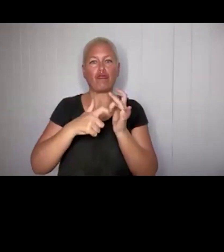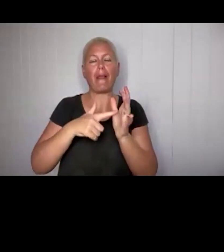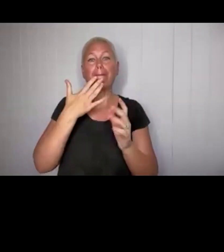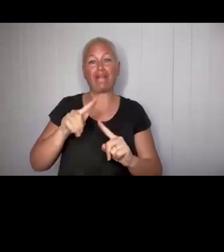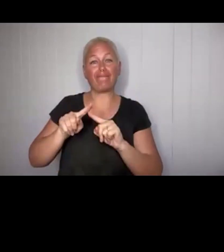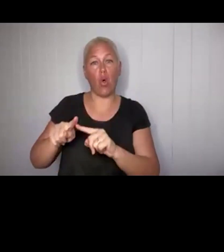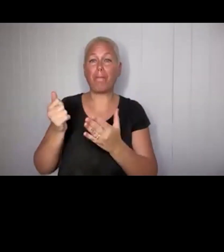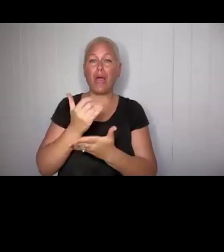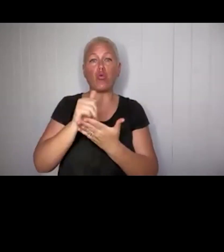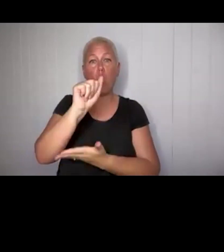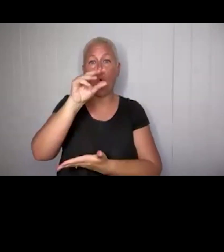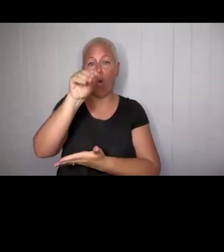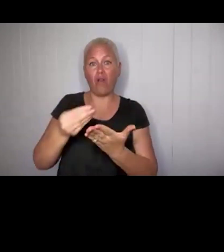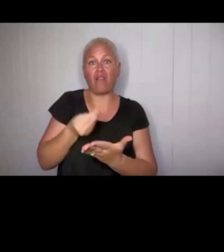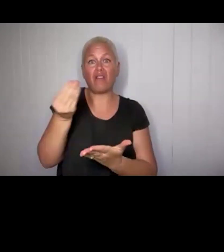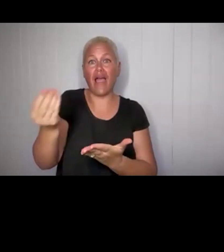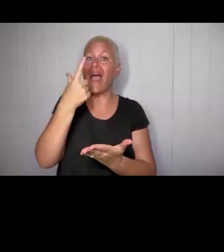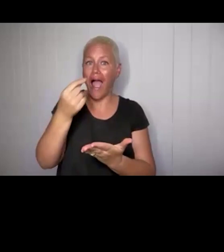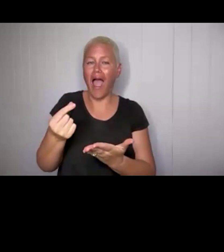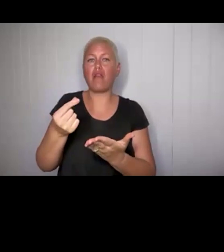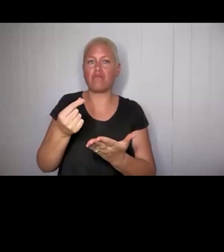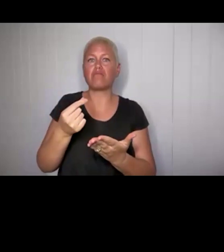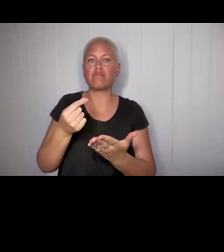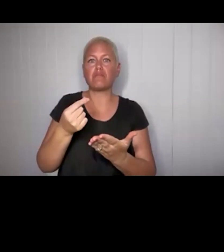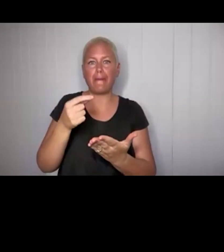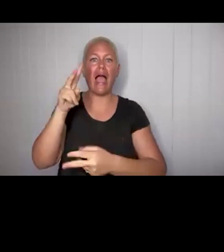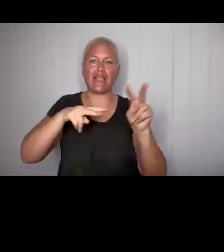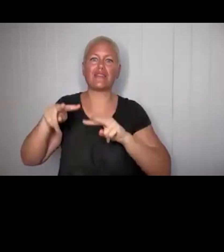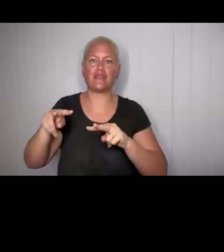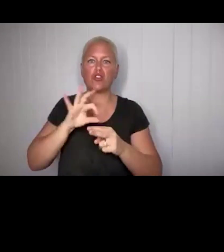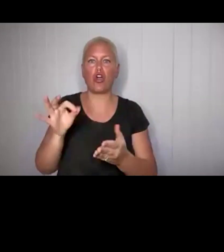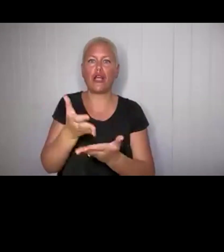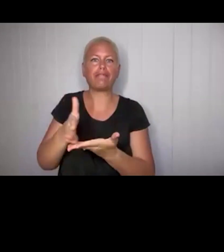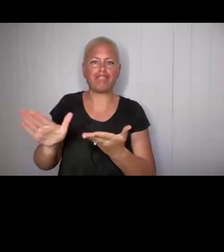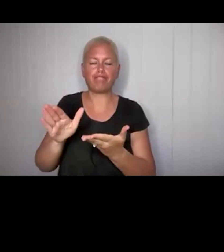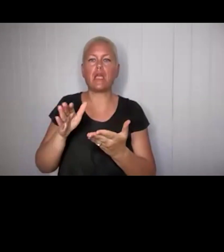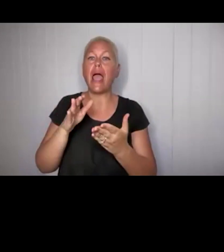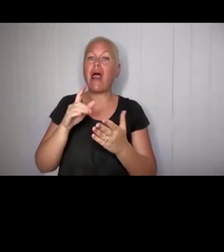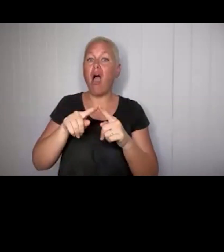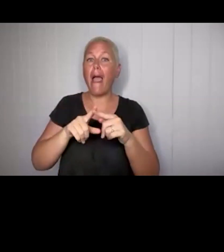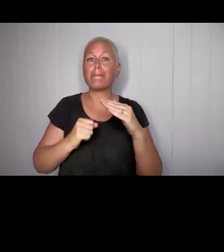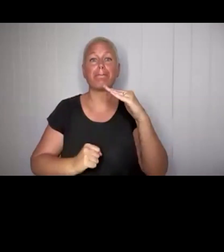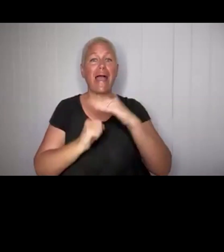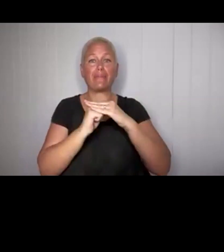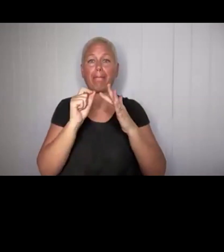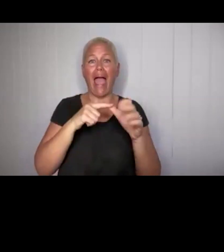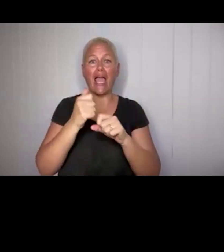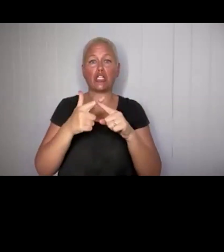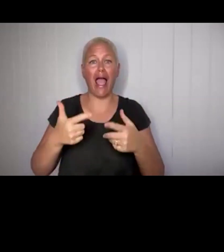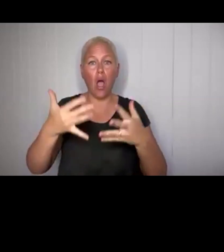is eligible to be assessed. Some of the specifics include maximum page count, font size, the way you